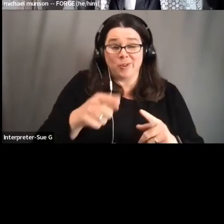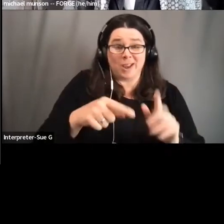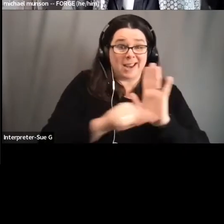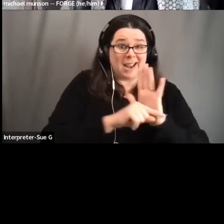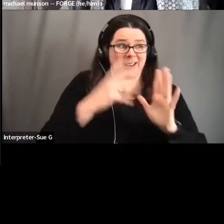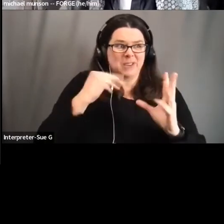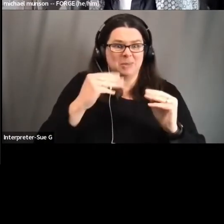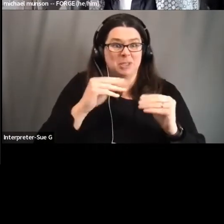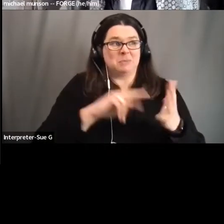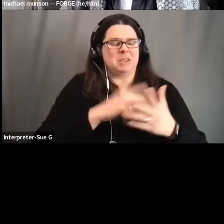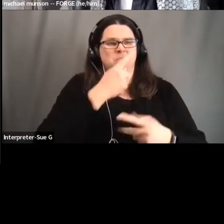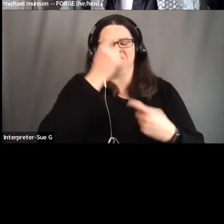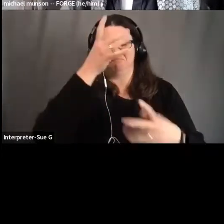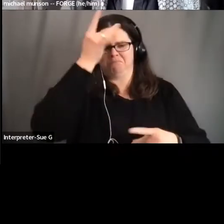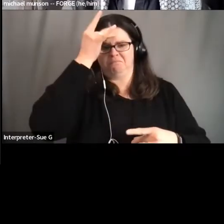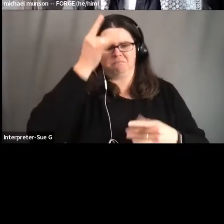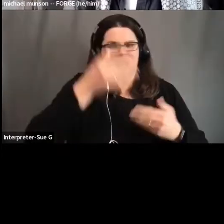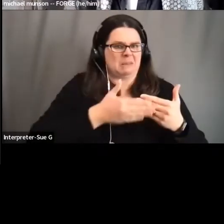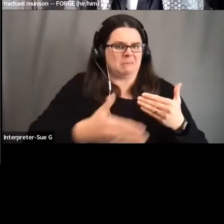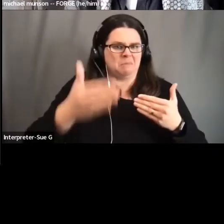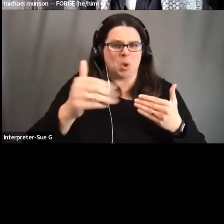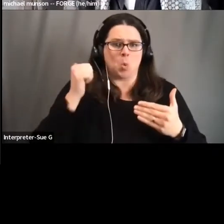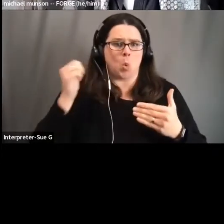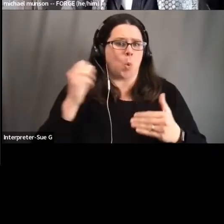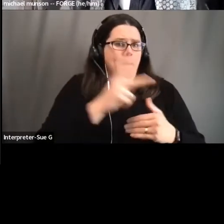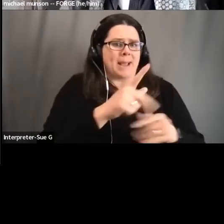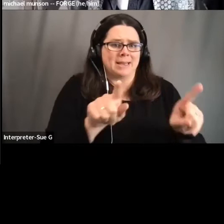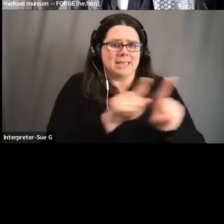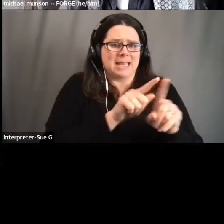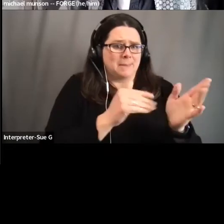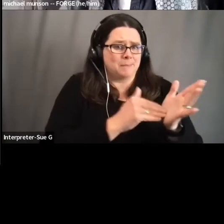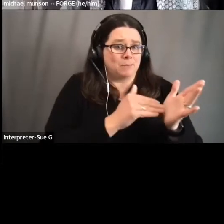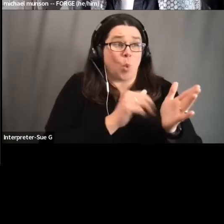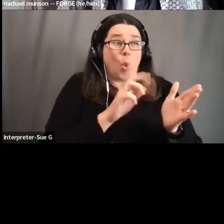you're not likely going to go back to that provider or maybe even any other provider.